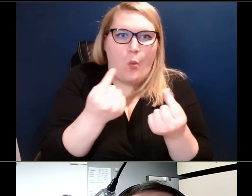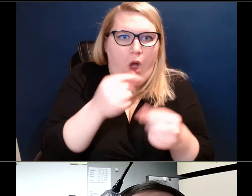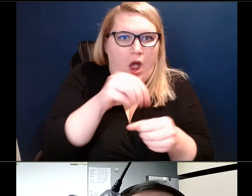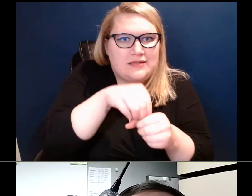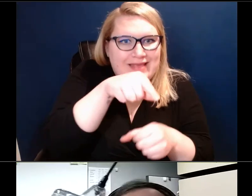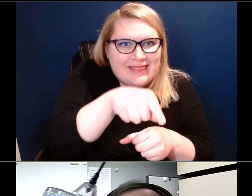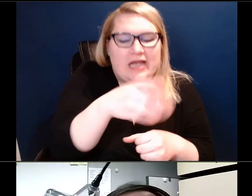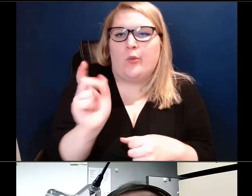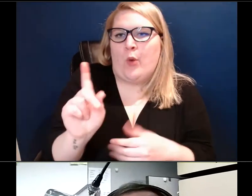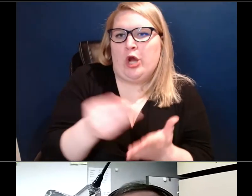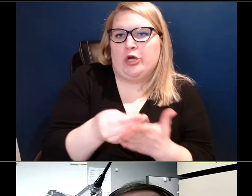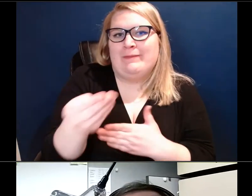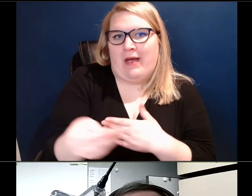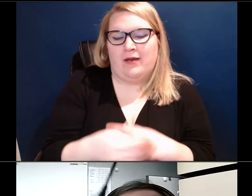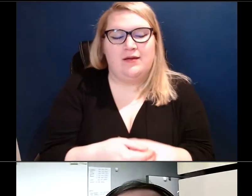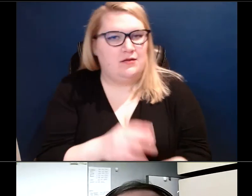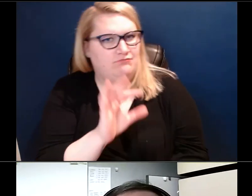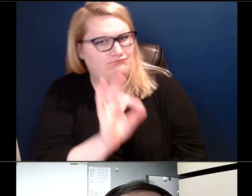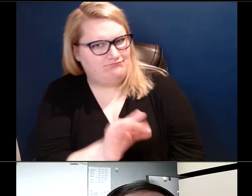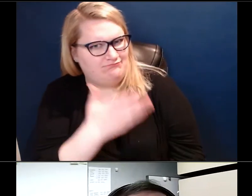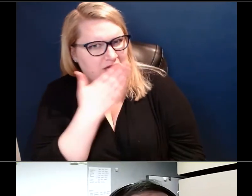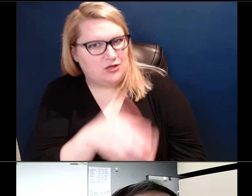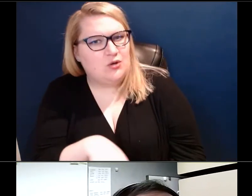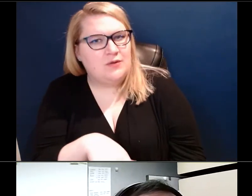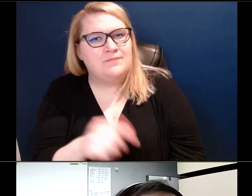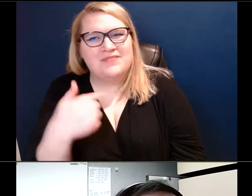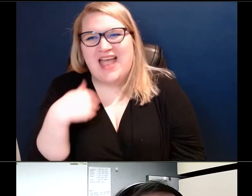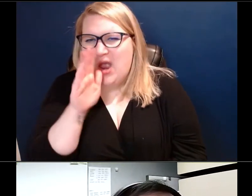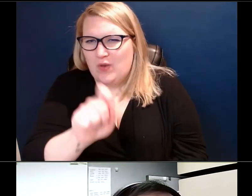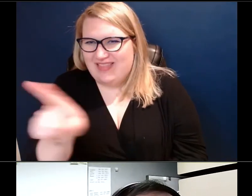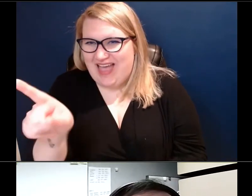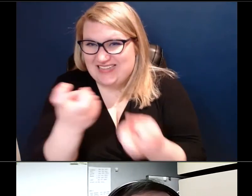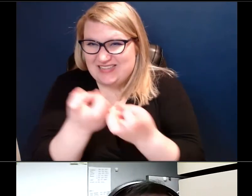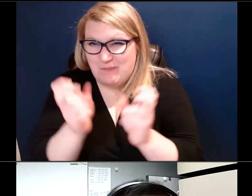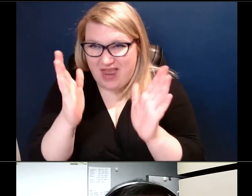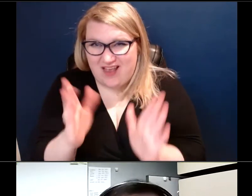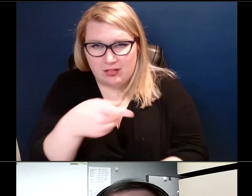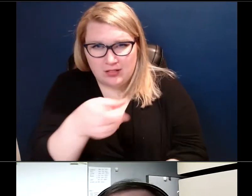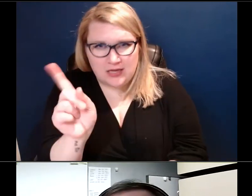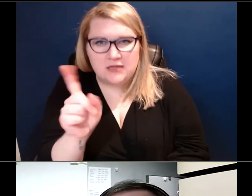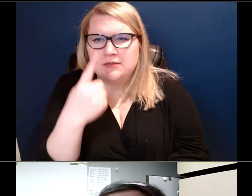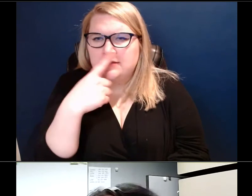[Nicole Bartlett] Great, well, I'm going to ask all of our panelists to turn their cameras back on.